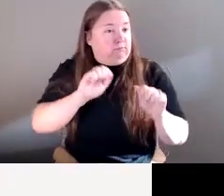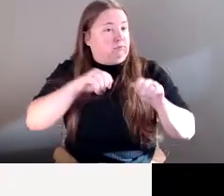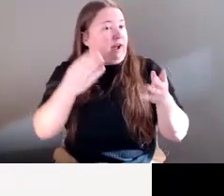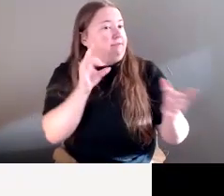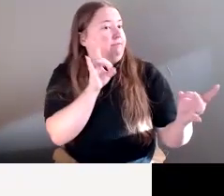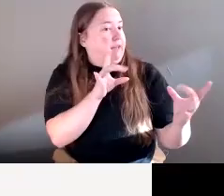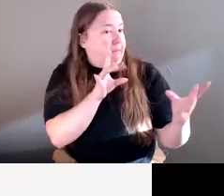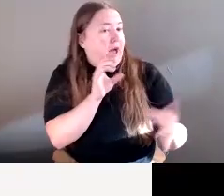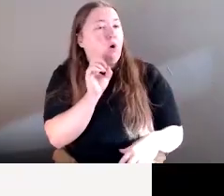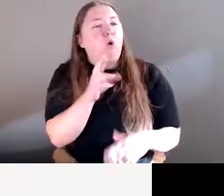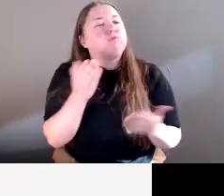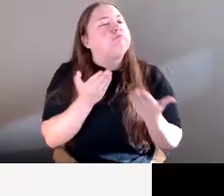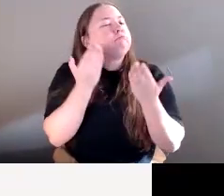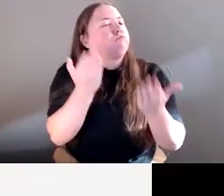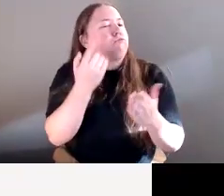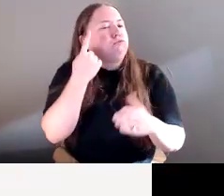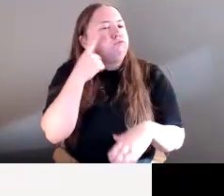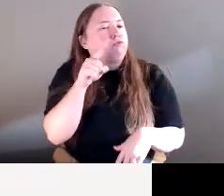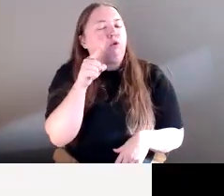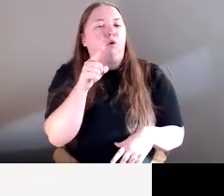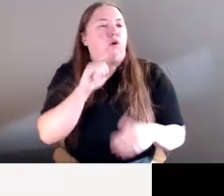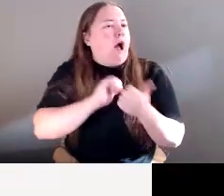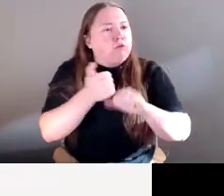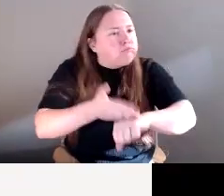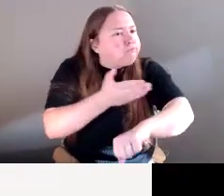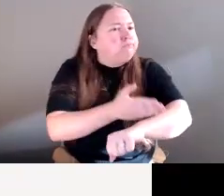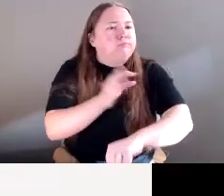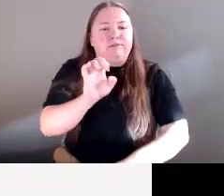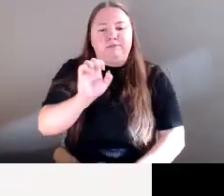or maybe some suggestions to improve the feature, you can,